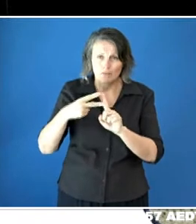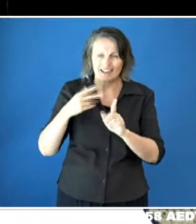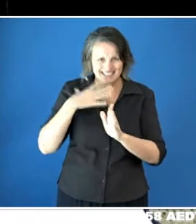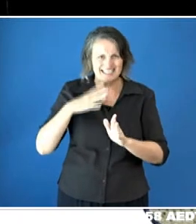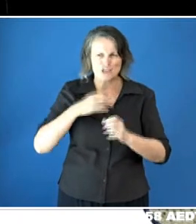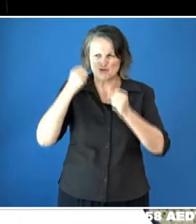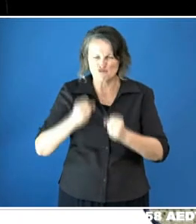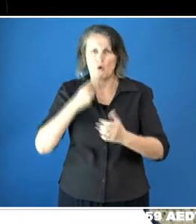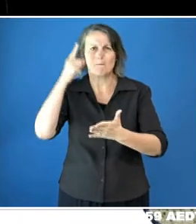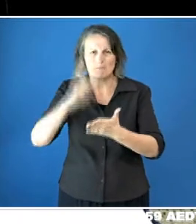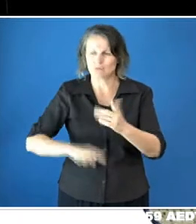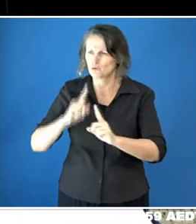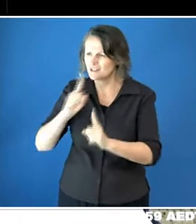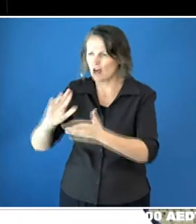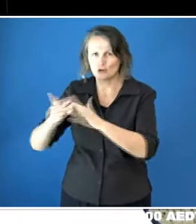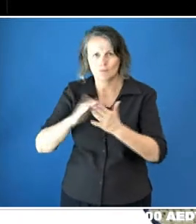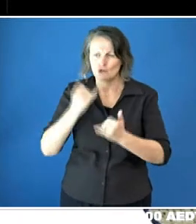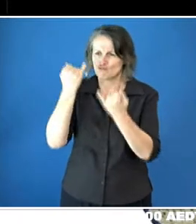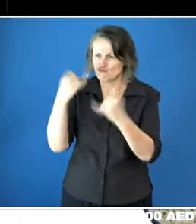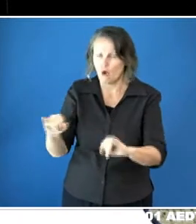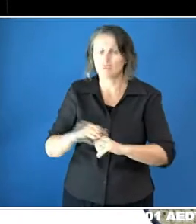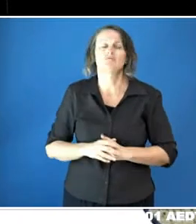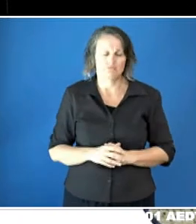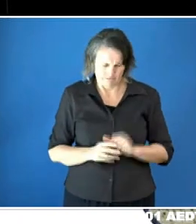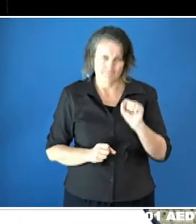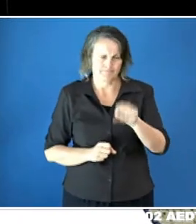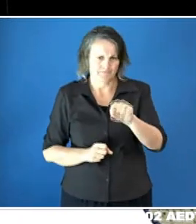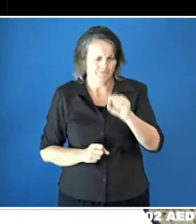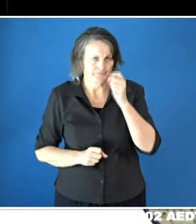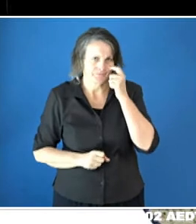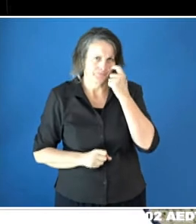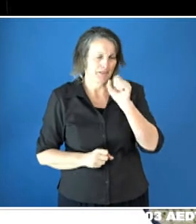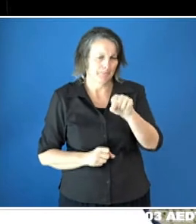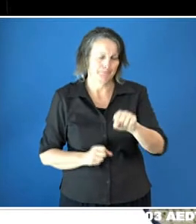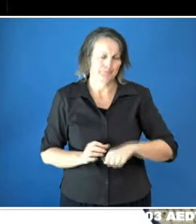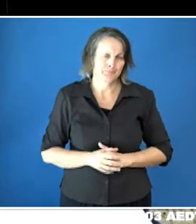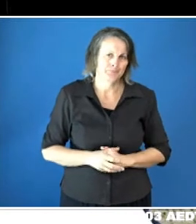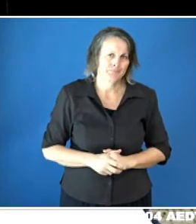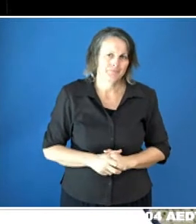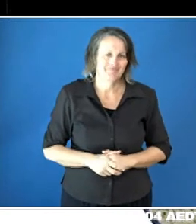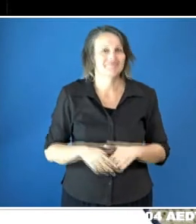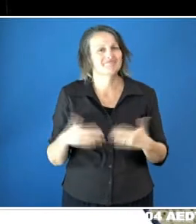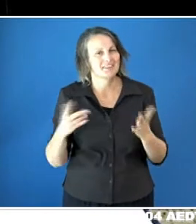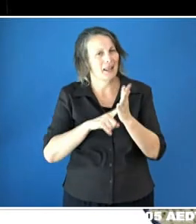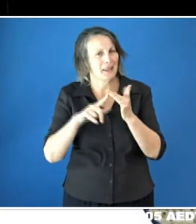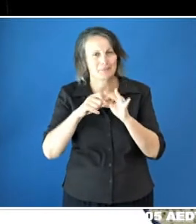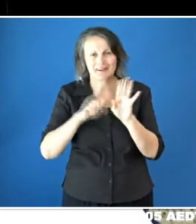right. MS CRAWFORD: Right. It's not right. But probably. Not death row. Okay. Libby, thank you so much for talking to us.